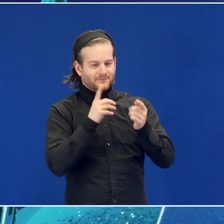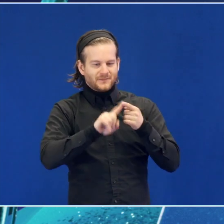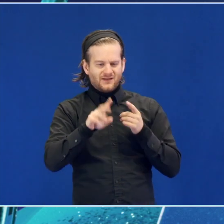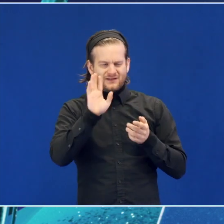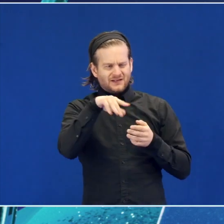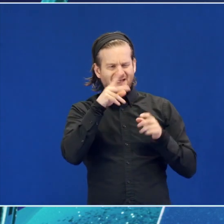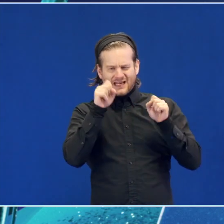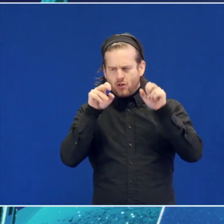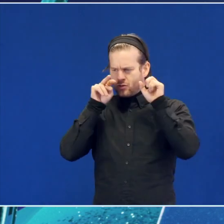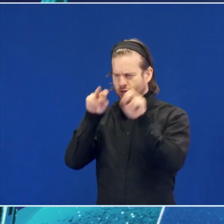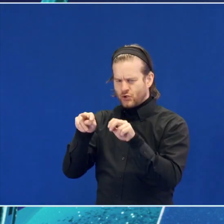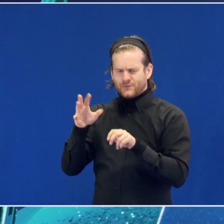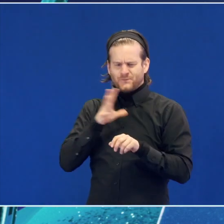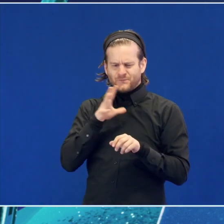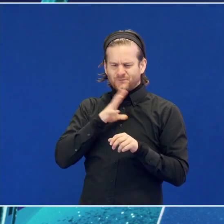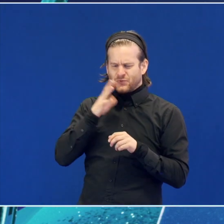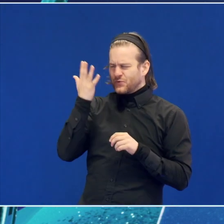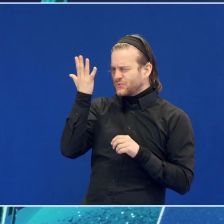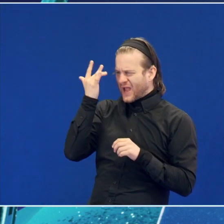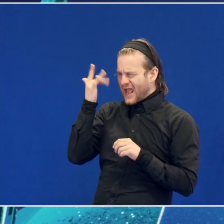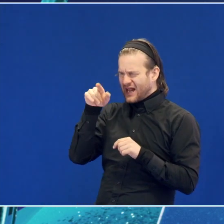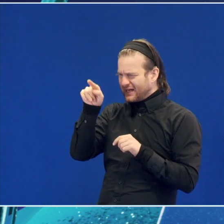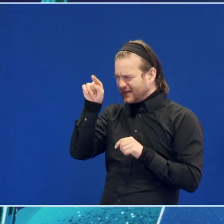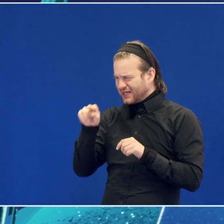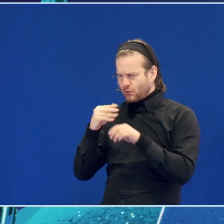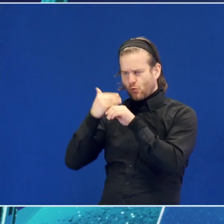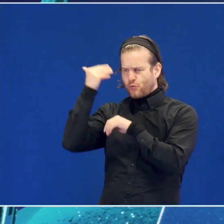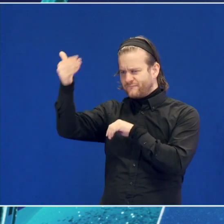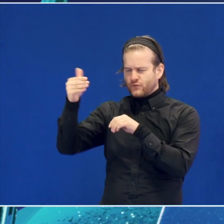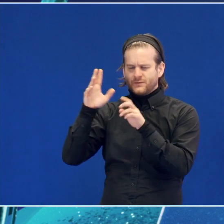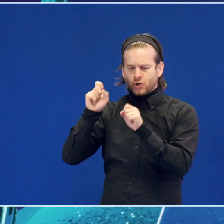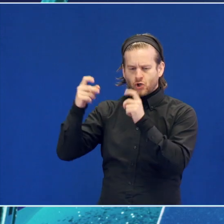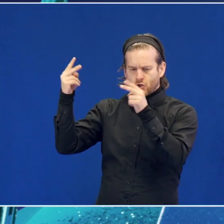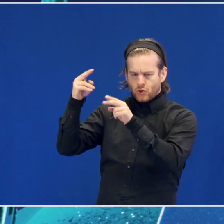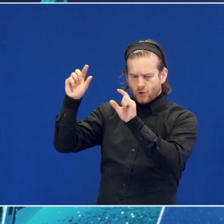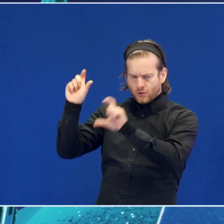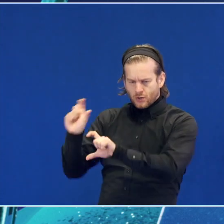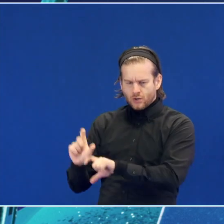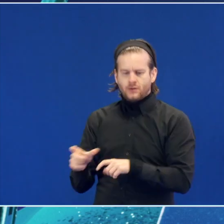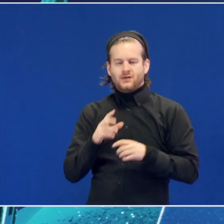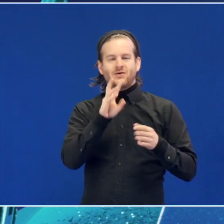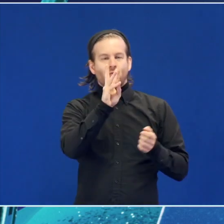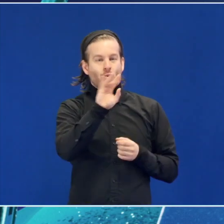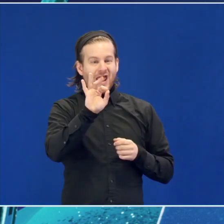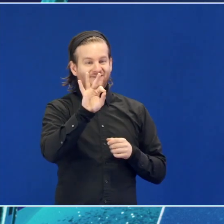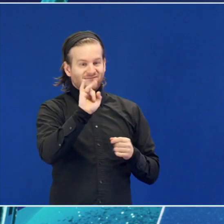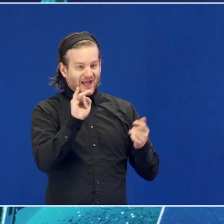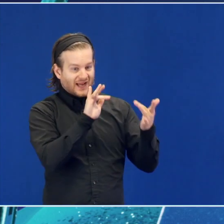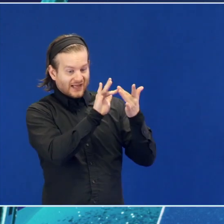and your harness to eliminate that source of churn, right? So when you hear people talking about this,